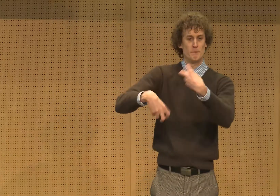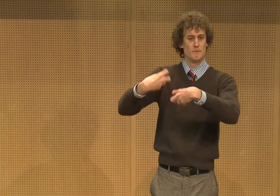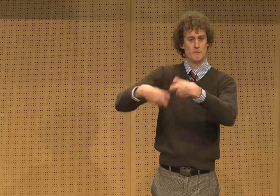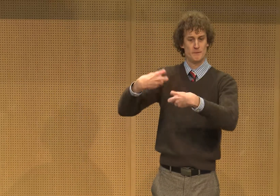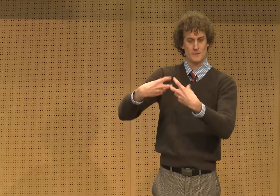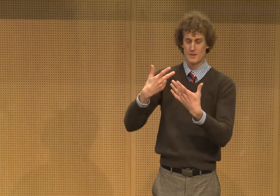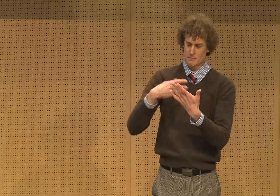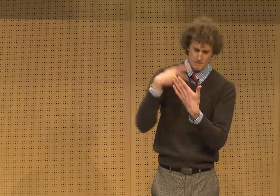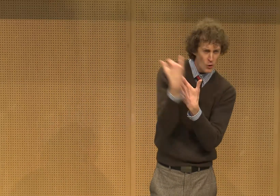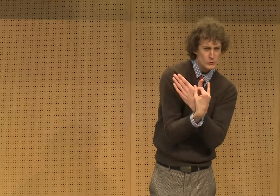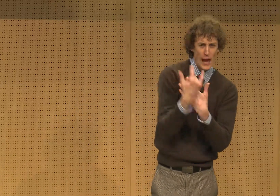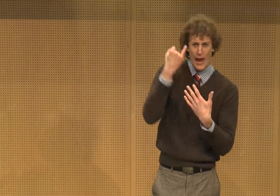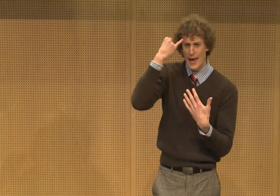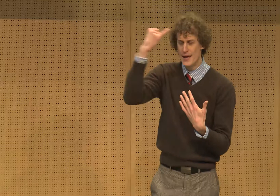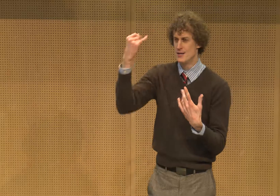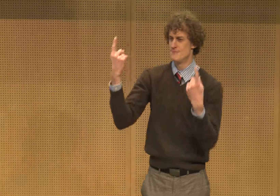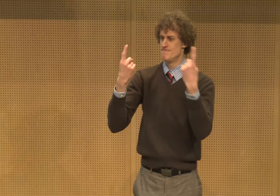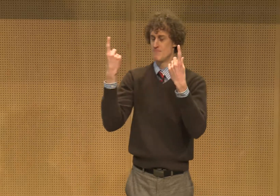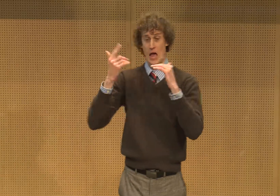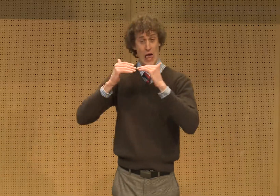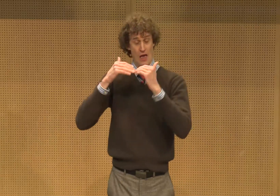It was the same issue happening all the time.